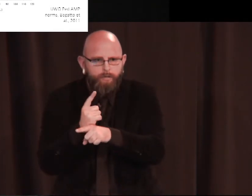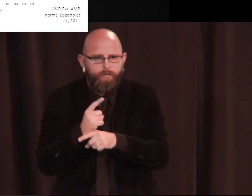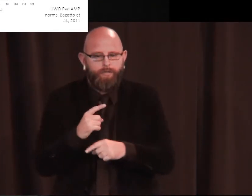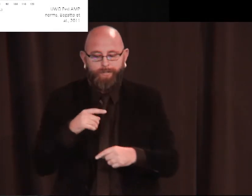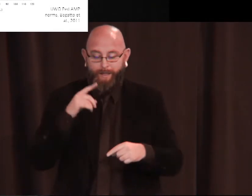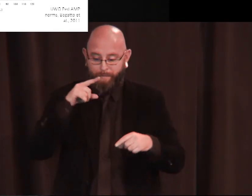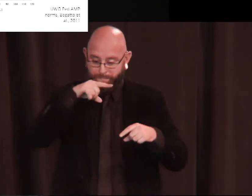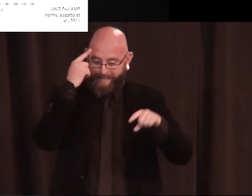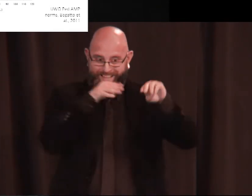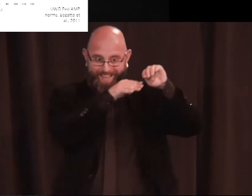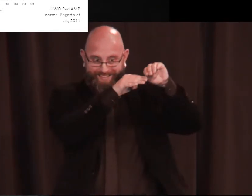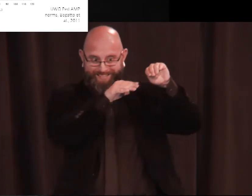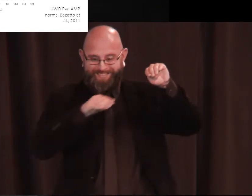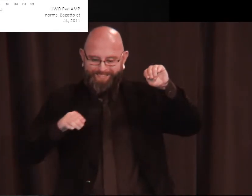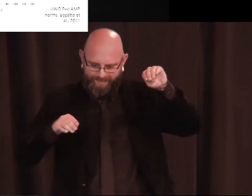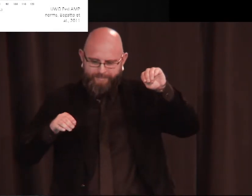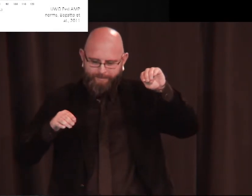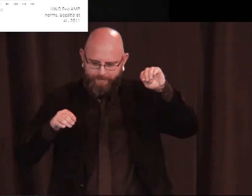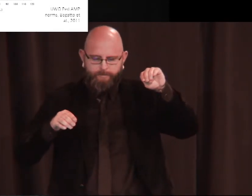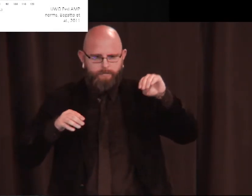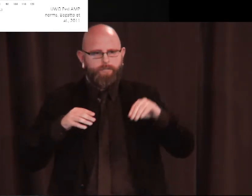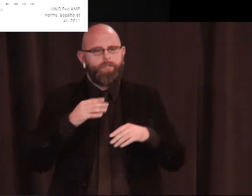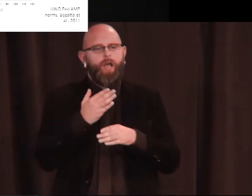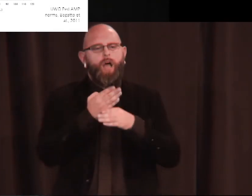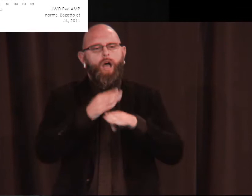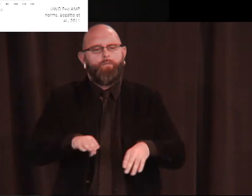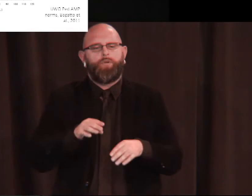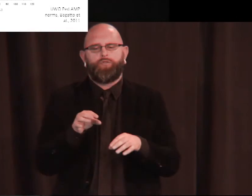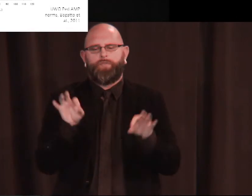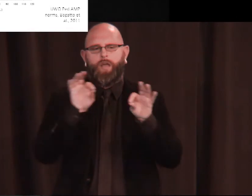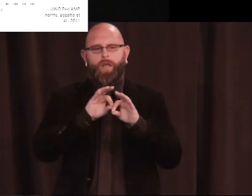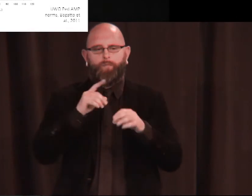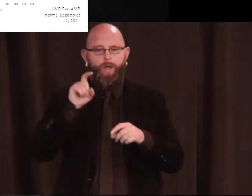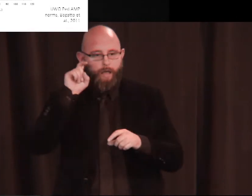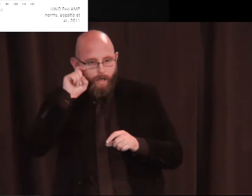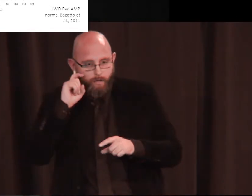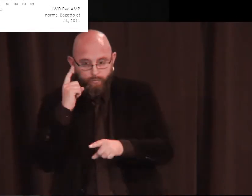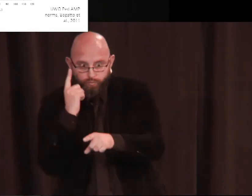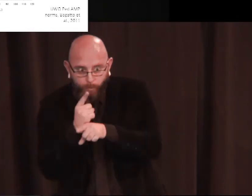the average value for where their hearing aid should be fit based on their pure tone average,